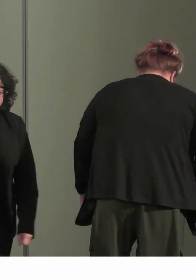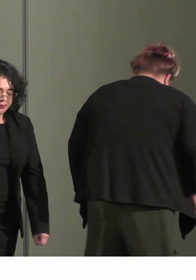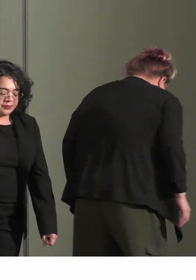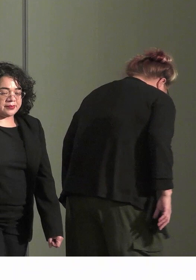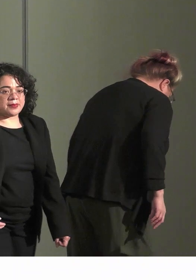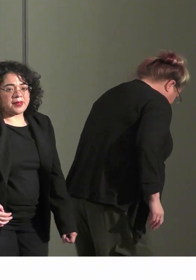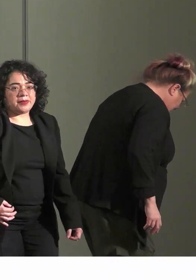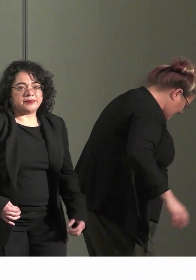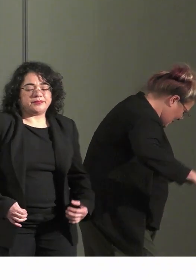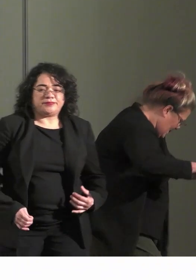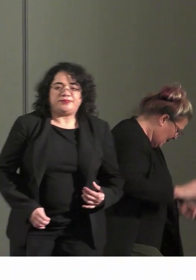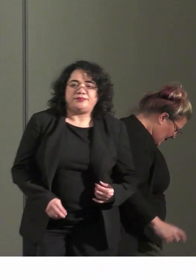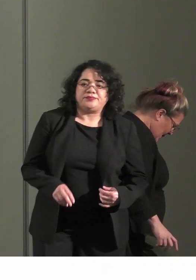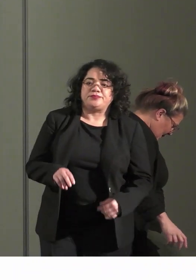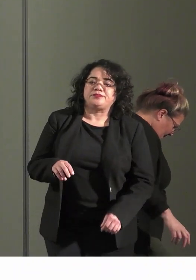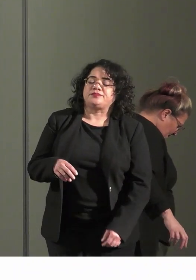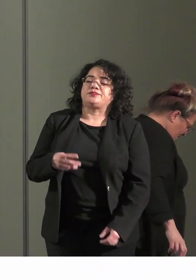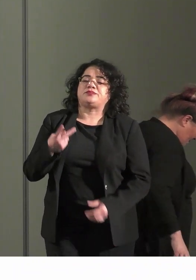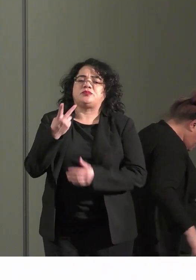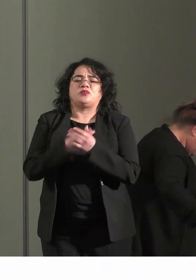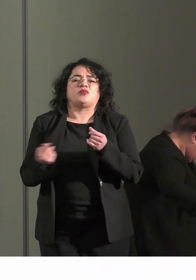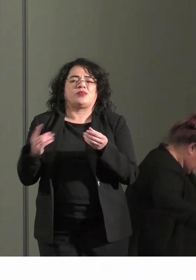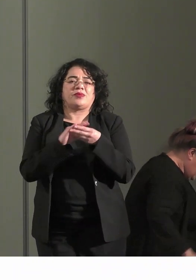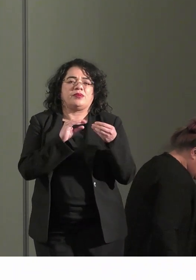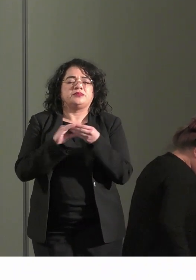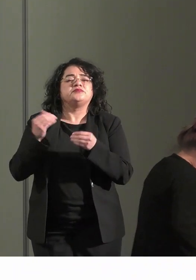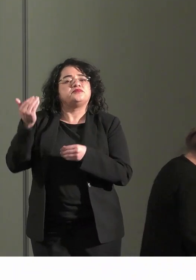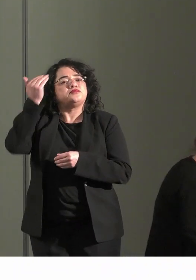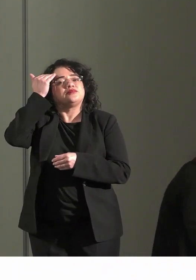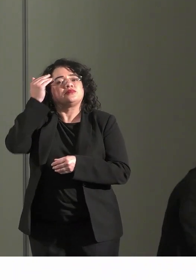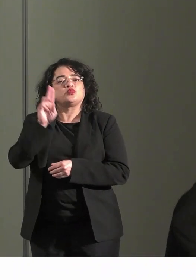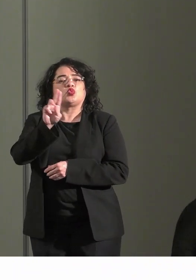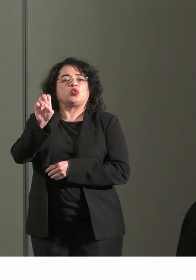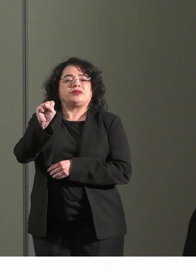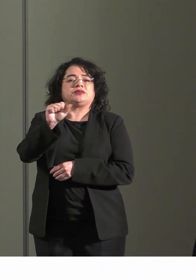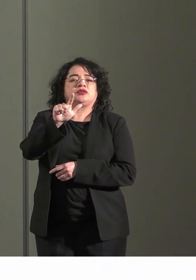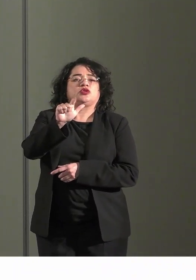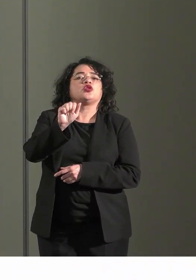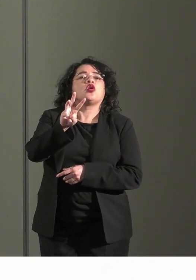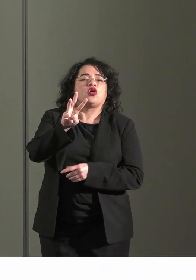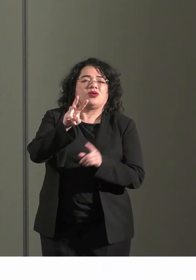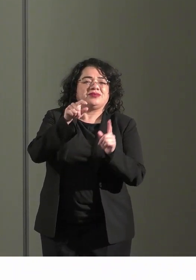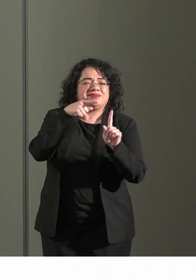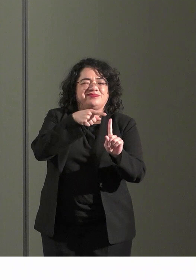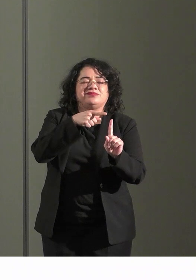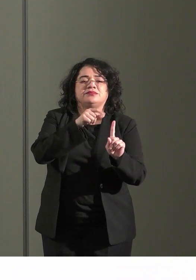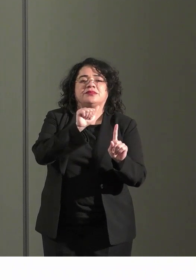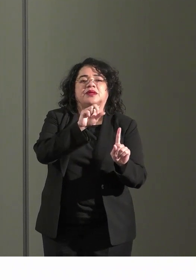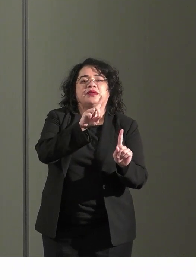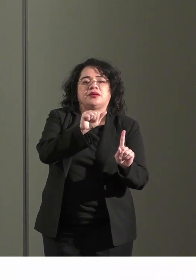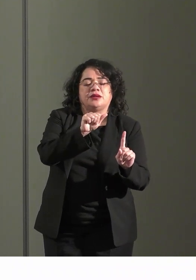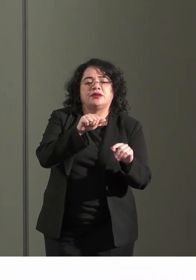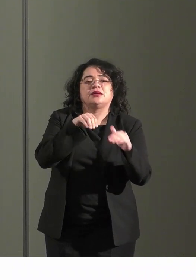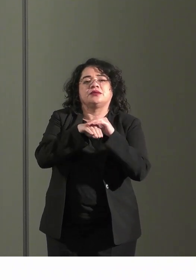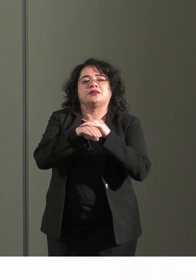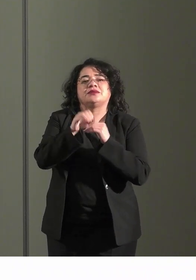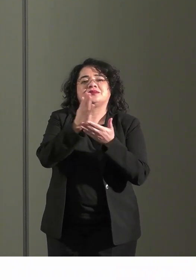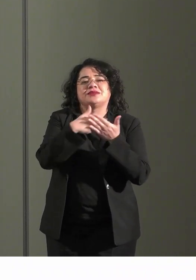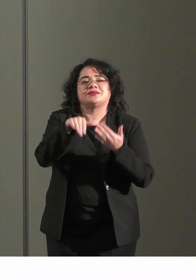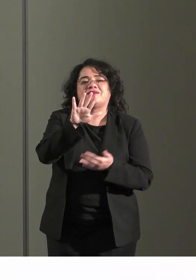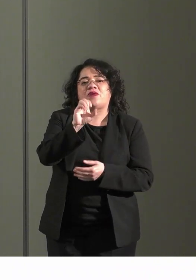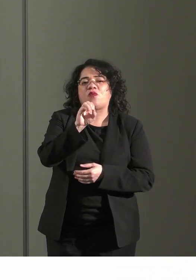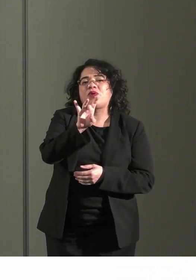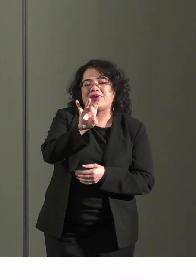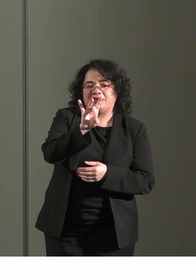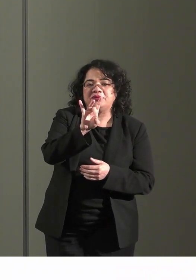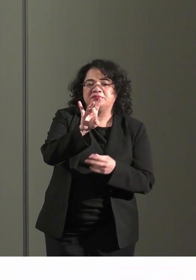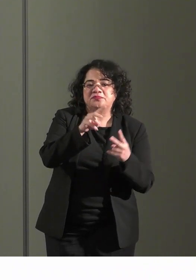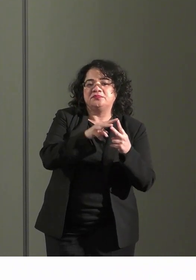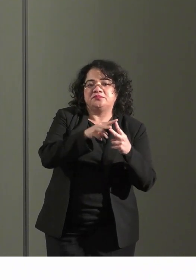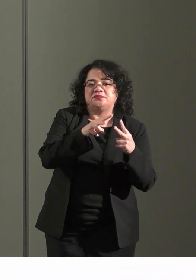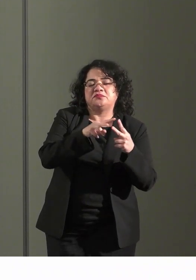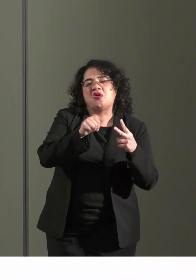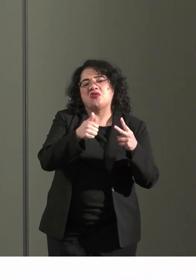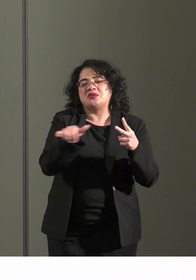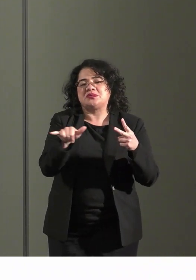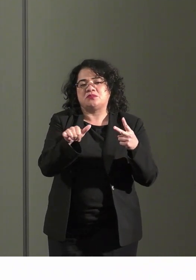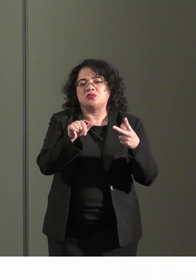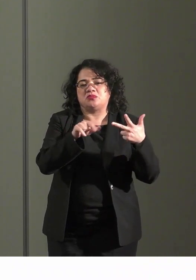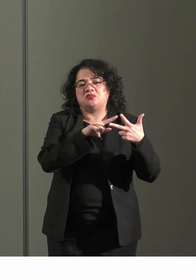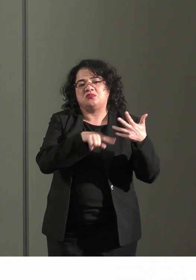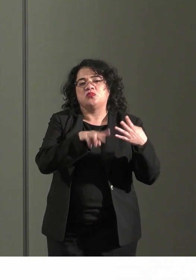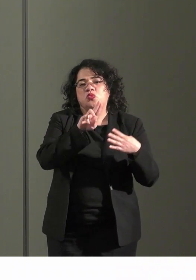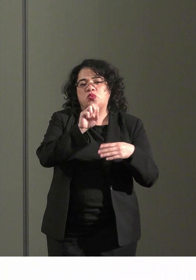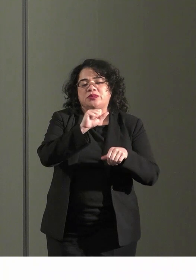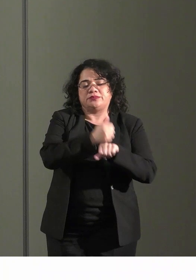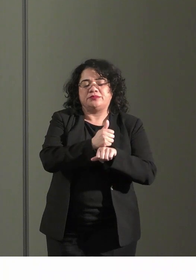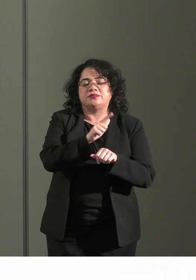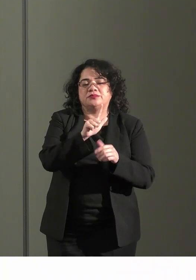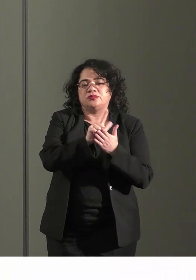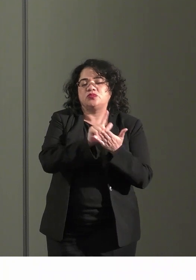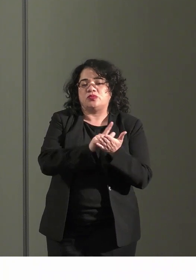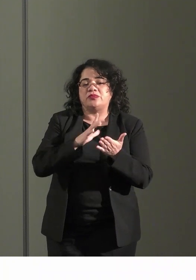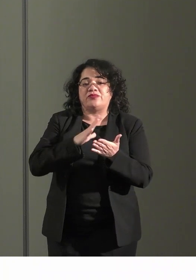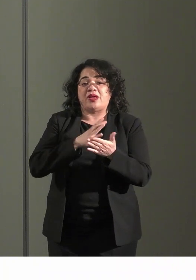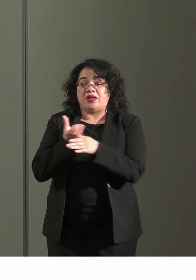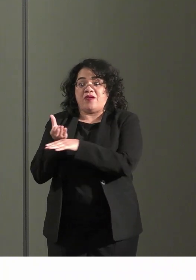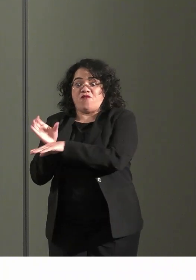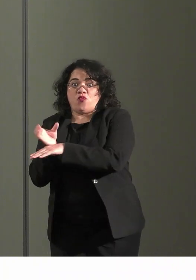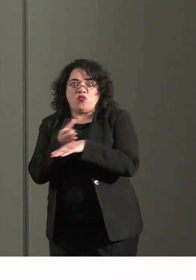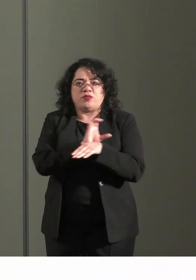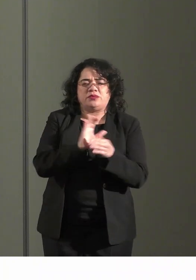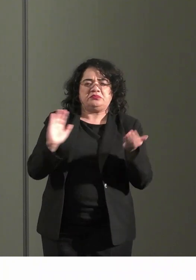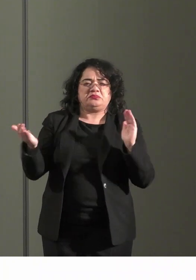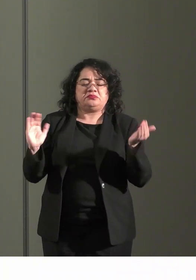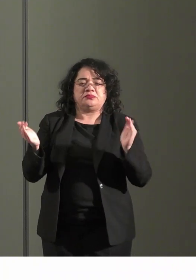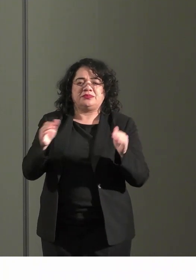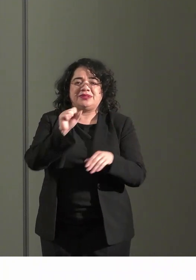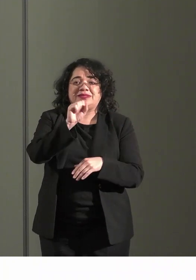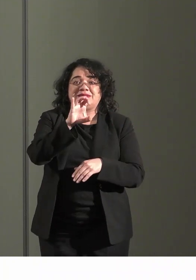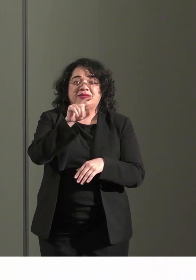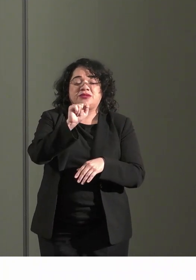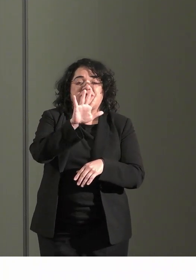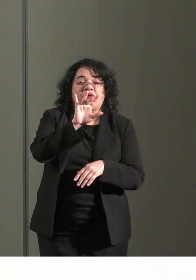with U.S. laws and Section 508 and those laws let's start with enforcement. Section 508,